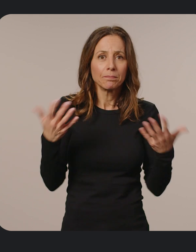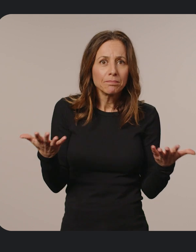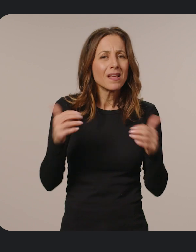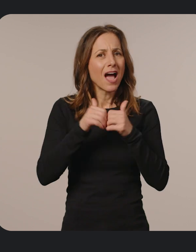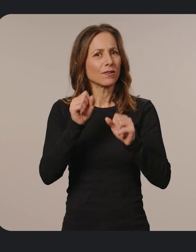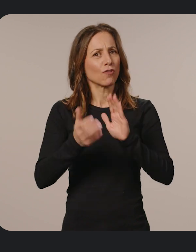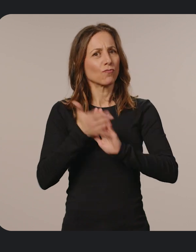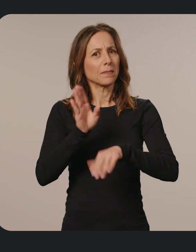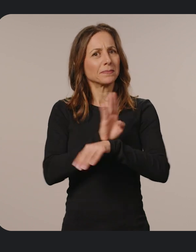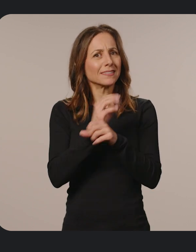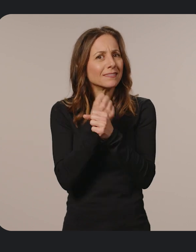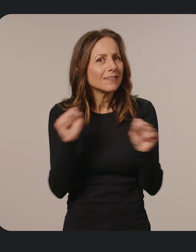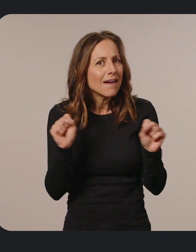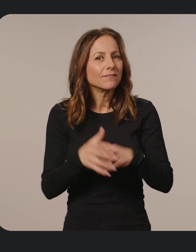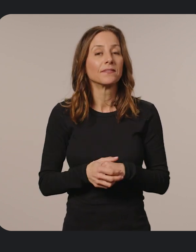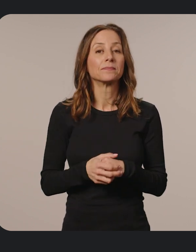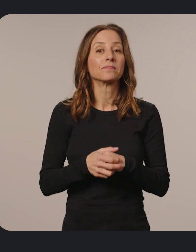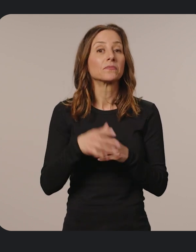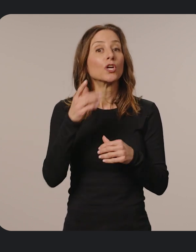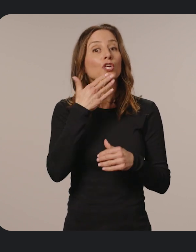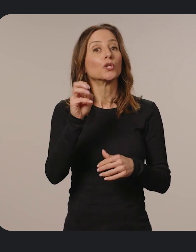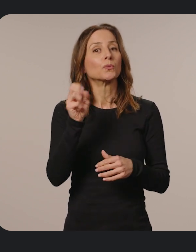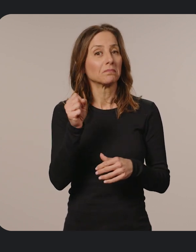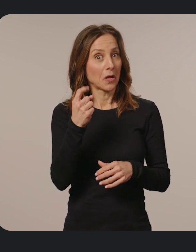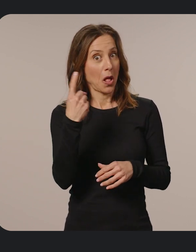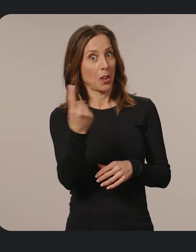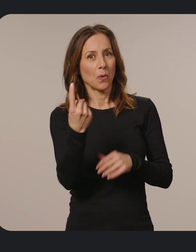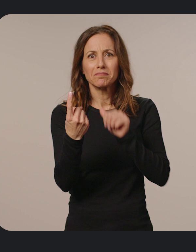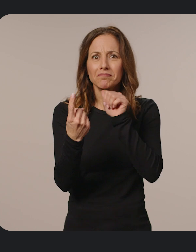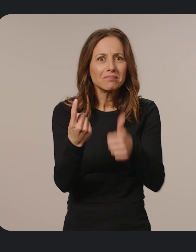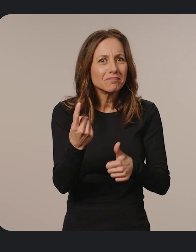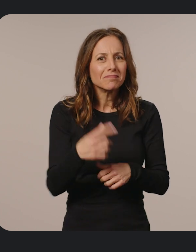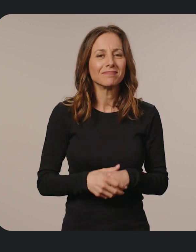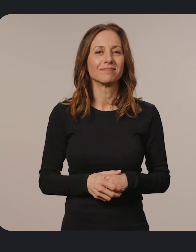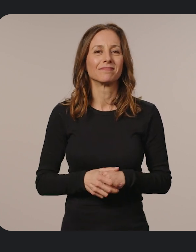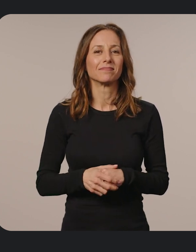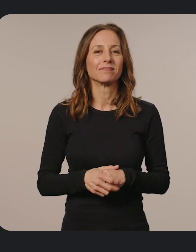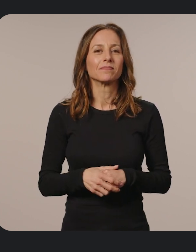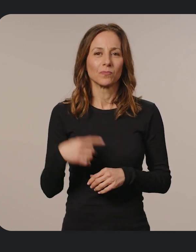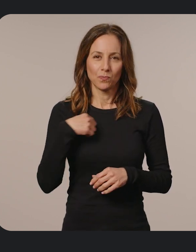So how can you run your business safely? Well, the good news is, you don't have to do it alone.